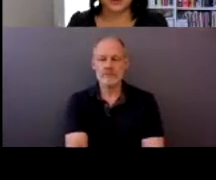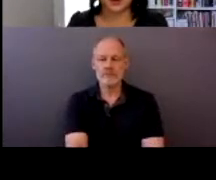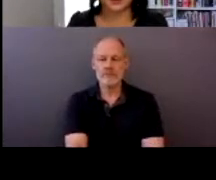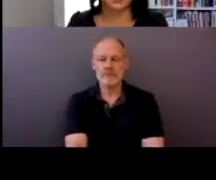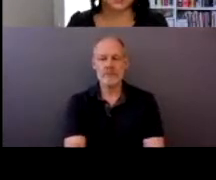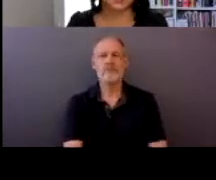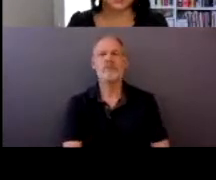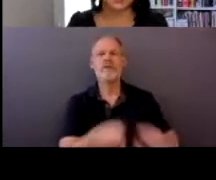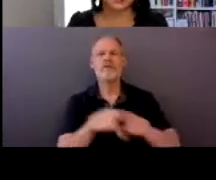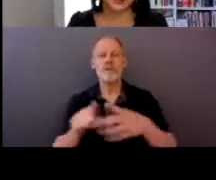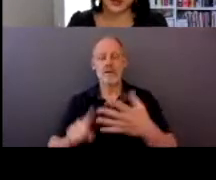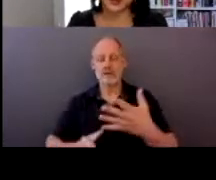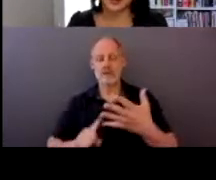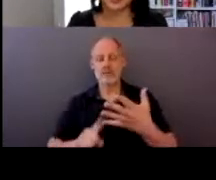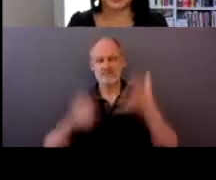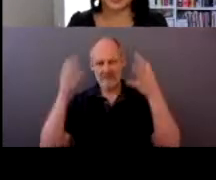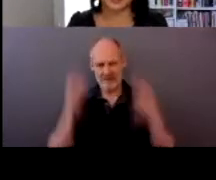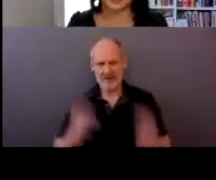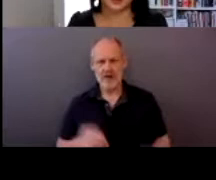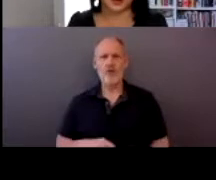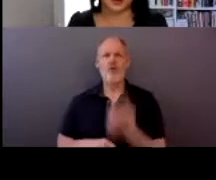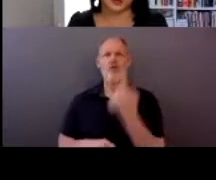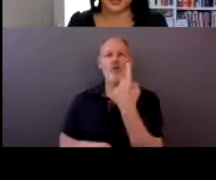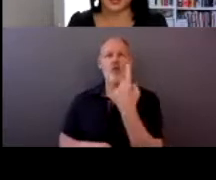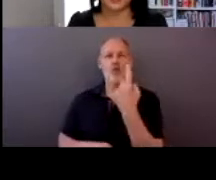have questions about ticketing, or accessibility at the museum,